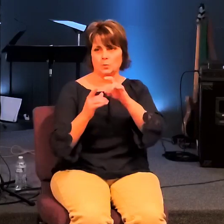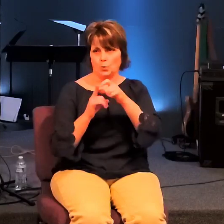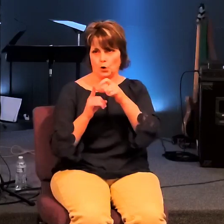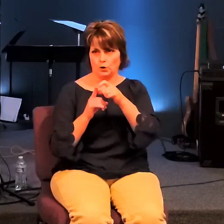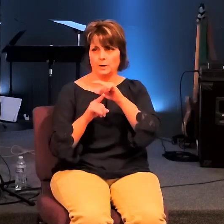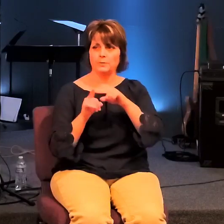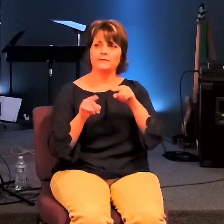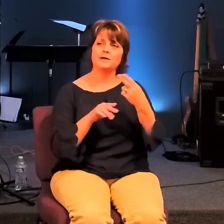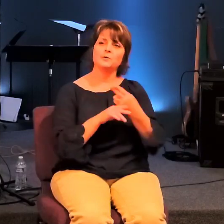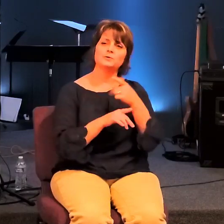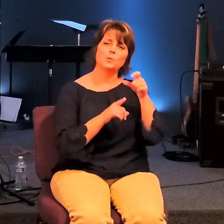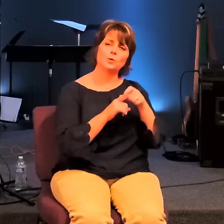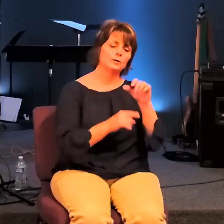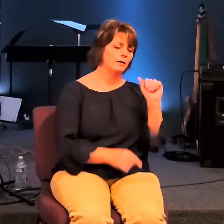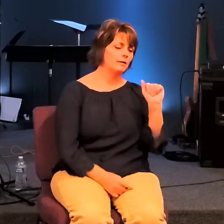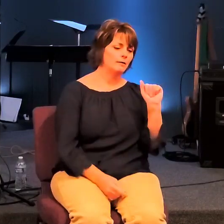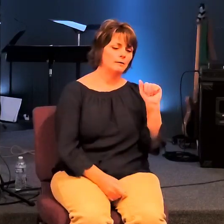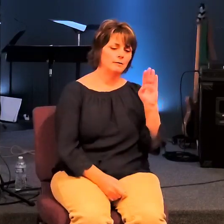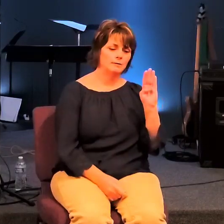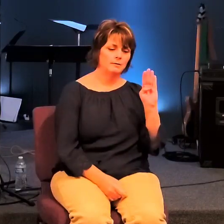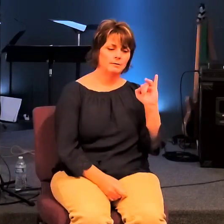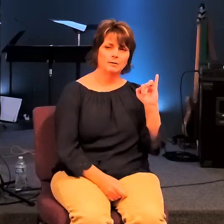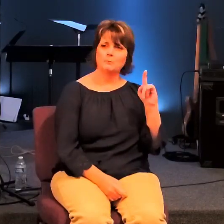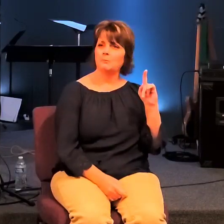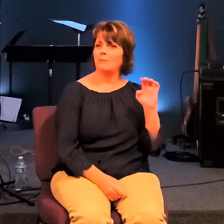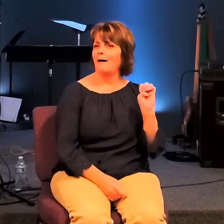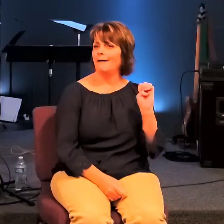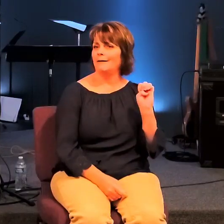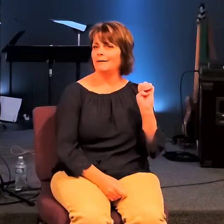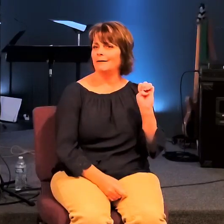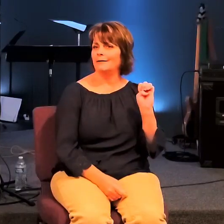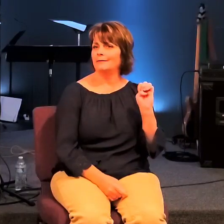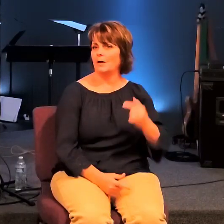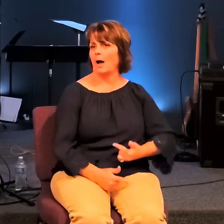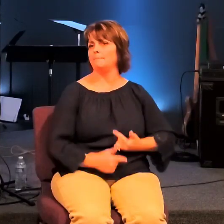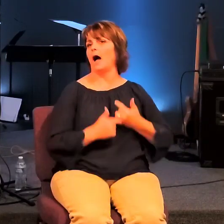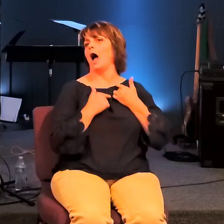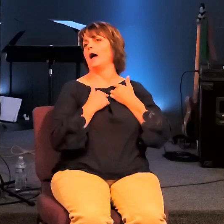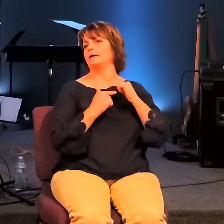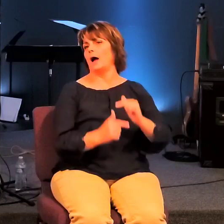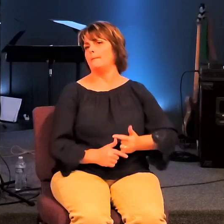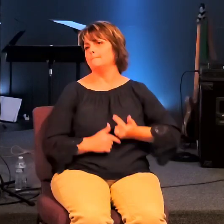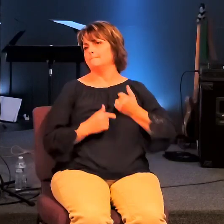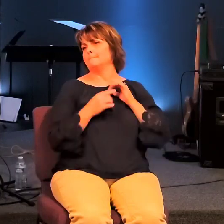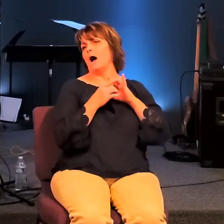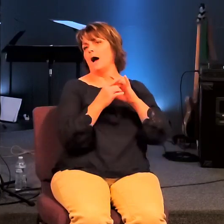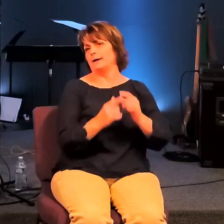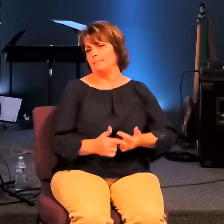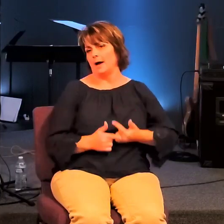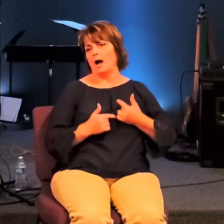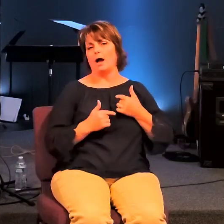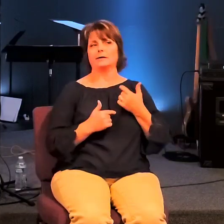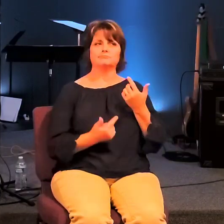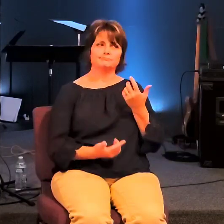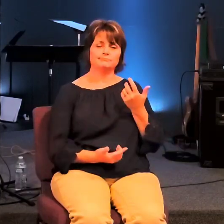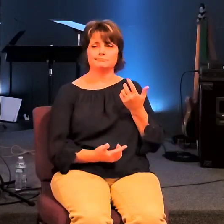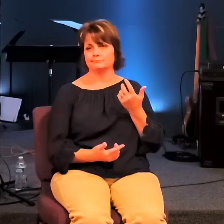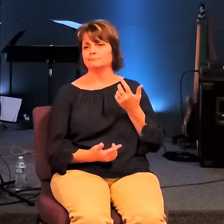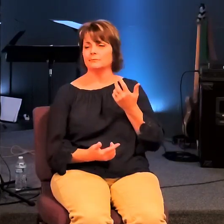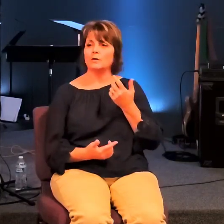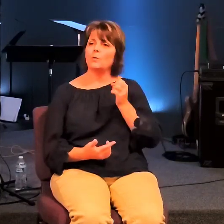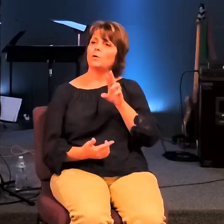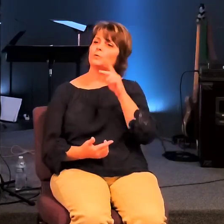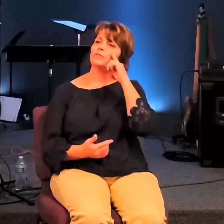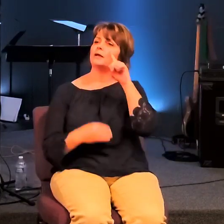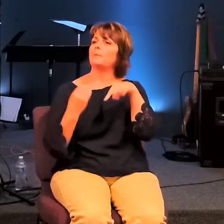it in terms of abide well in in wheat we think in terms of of living you know that the way